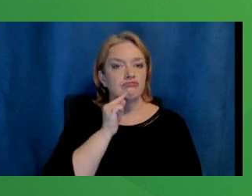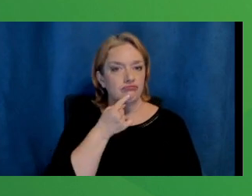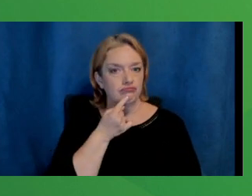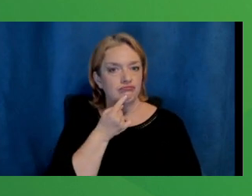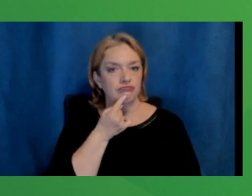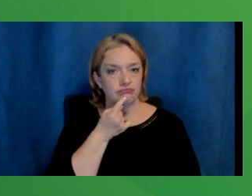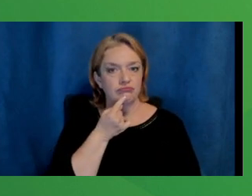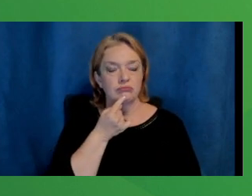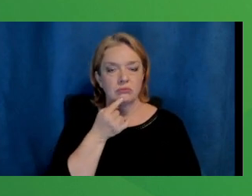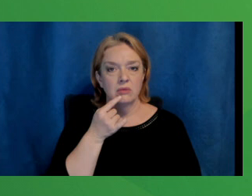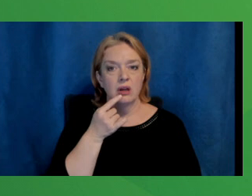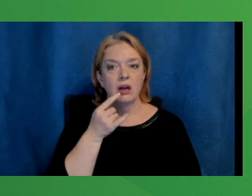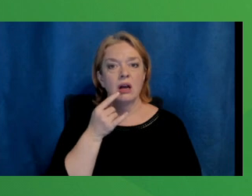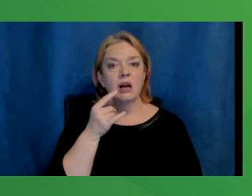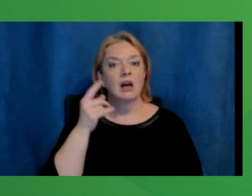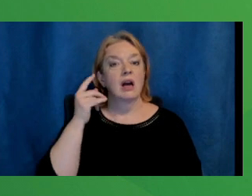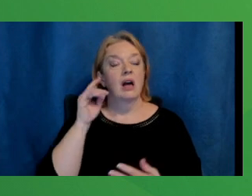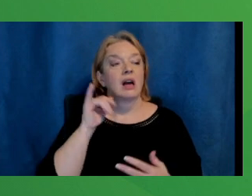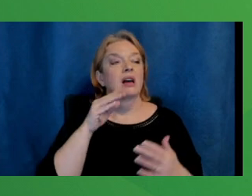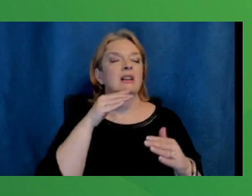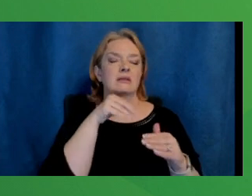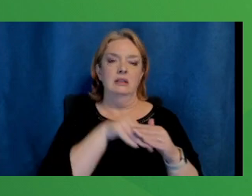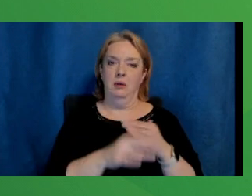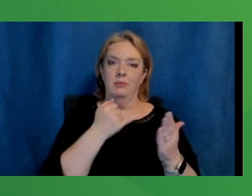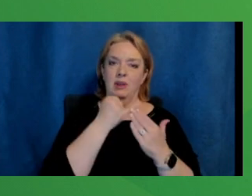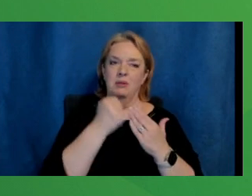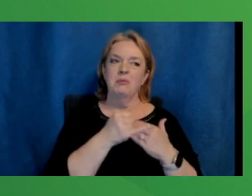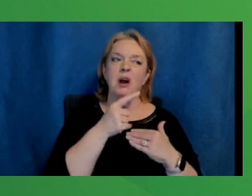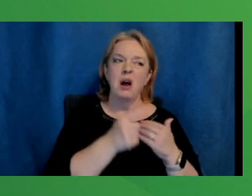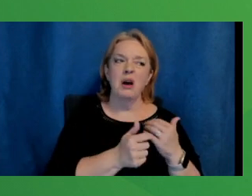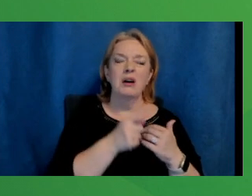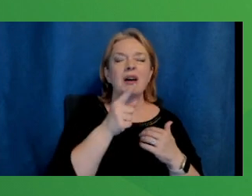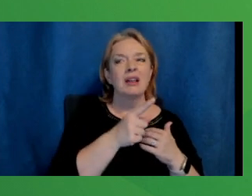denialism coming into the project recognizing, hey, if we don't do something different,